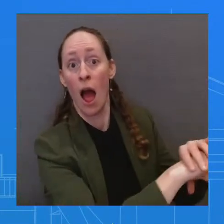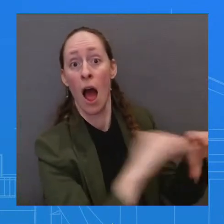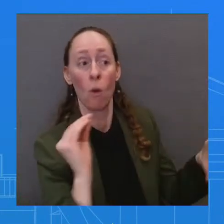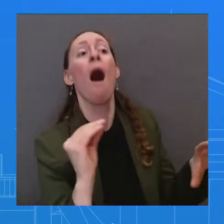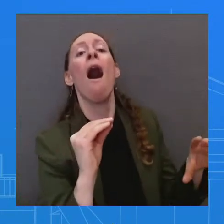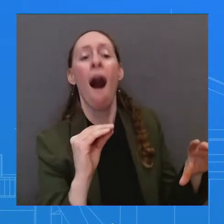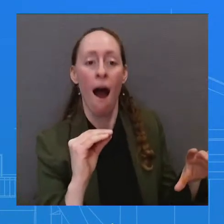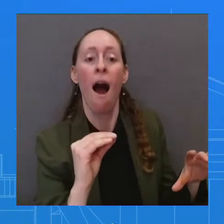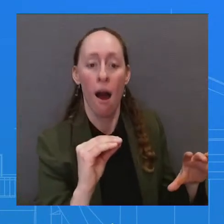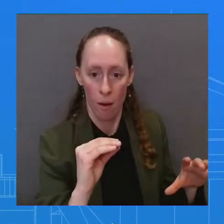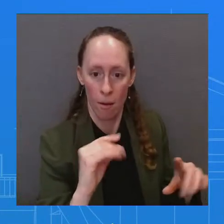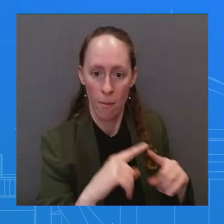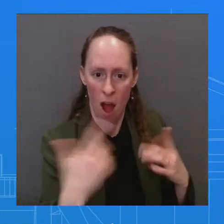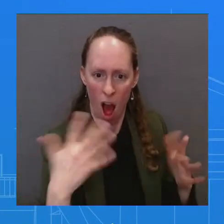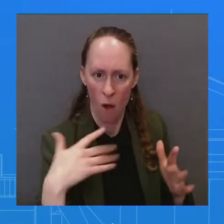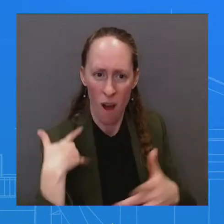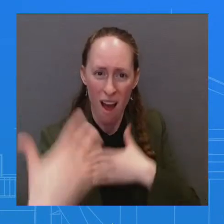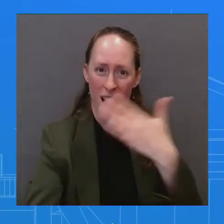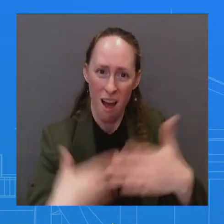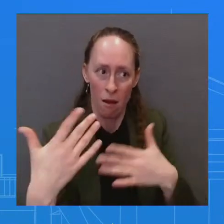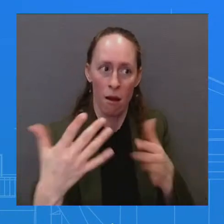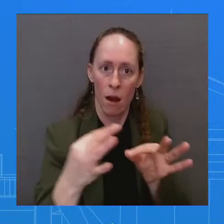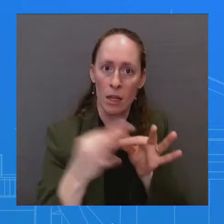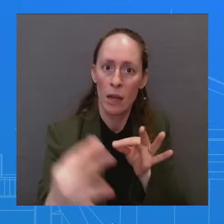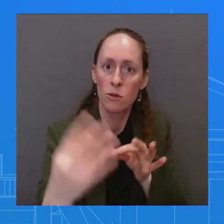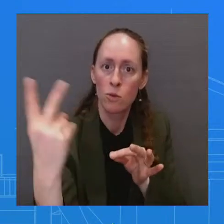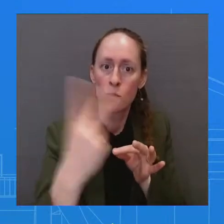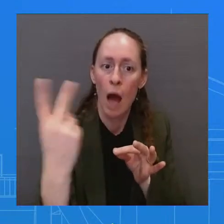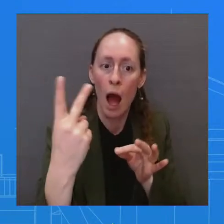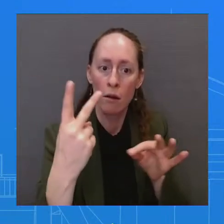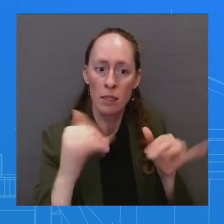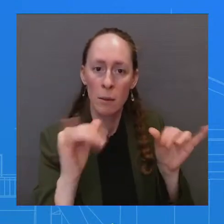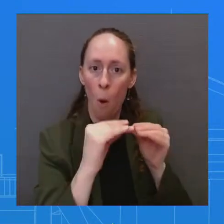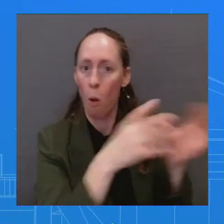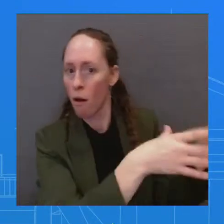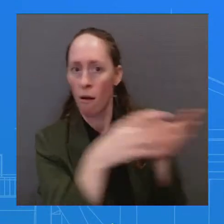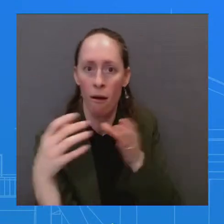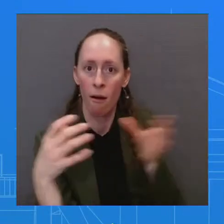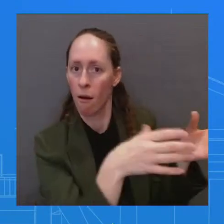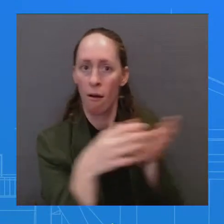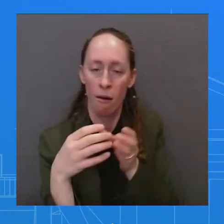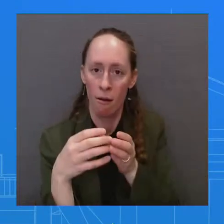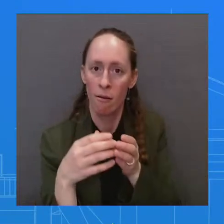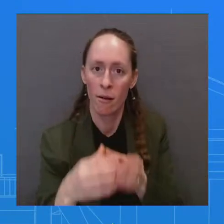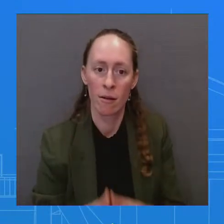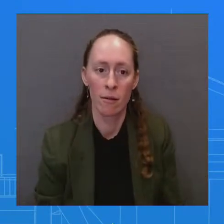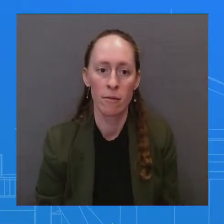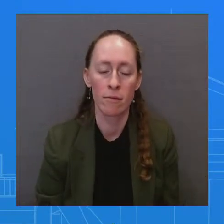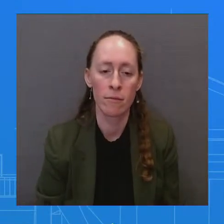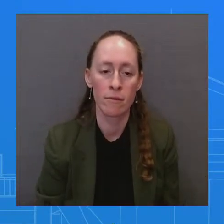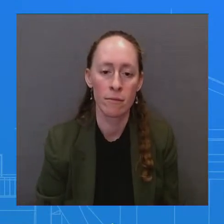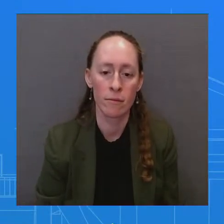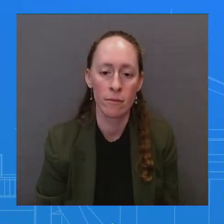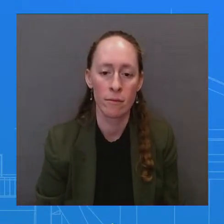And as I said at -- at the top, if we can extend that, we'll keep ex- -- we'll -- we'll want to see it keep extending until we can get all the hostages out.